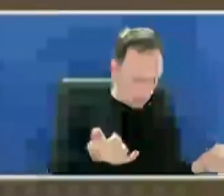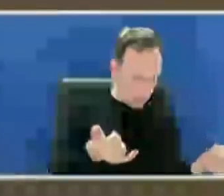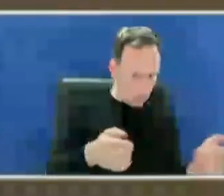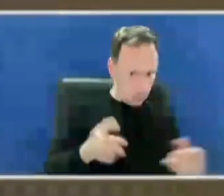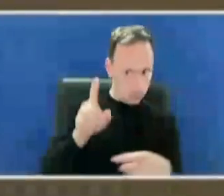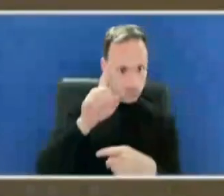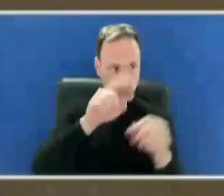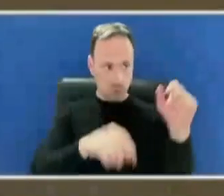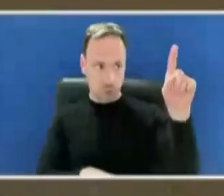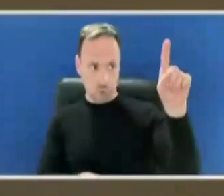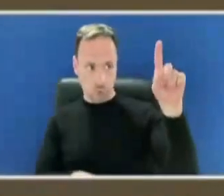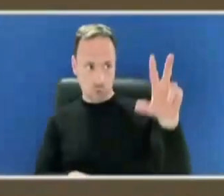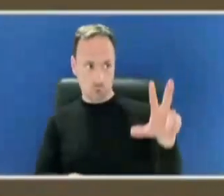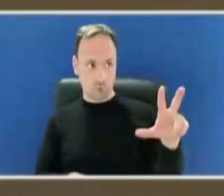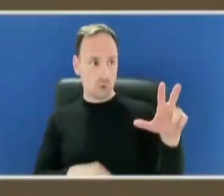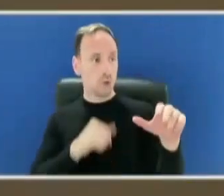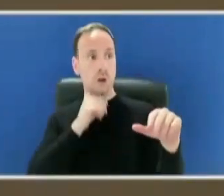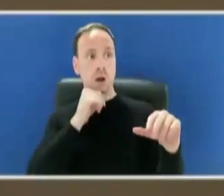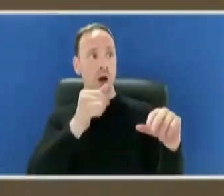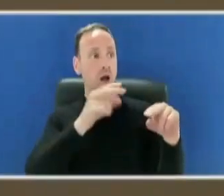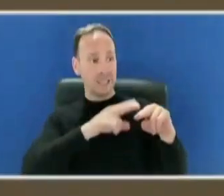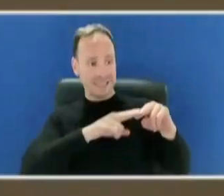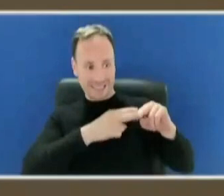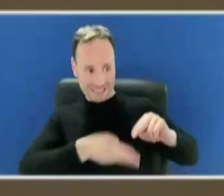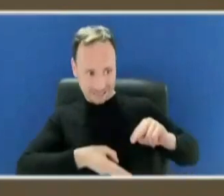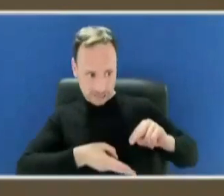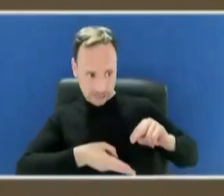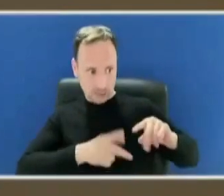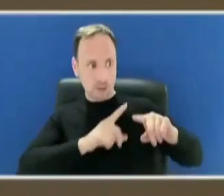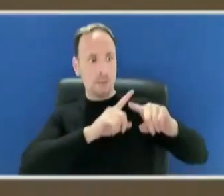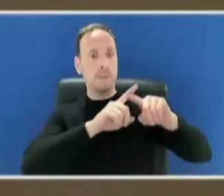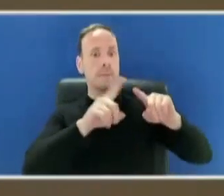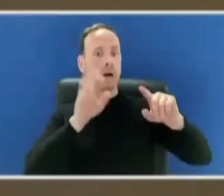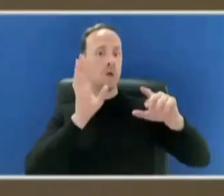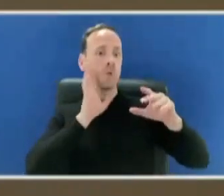decrease but will continue to receive a differential because we have. Said